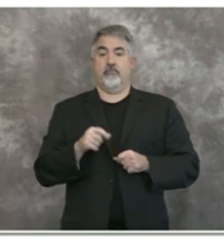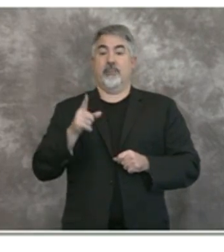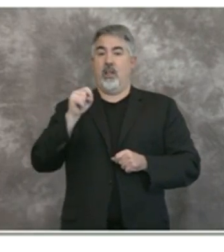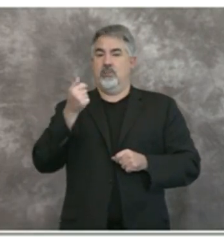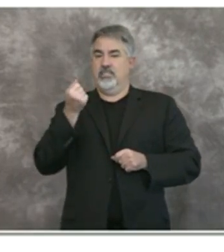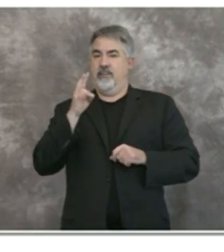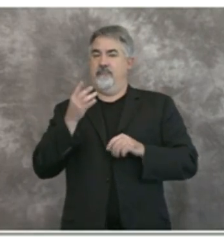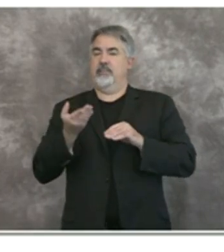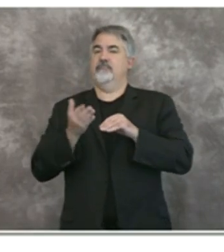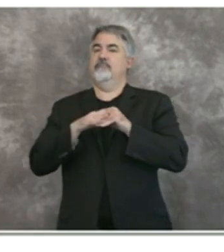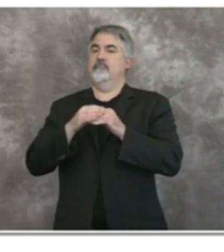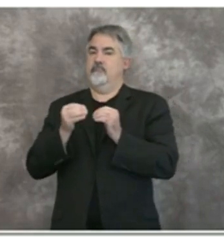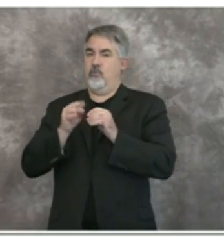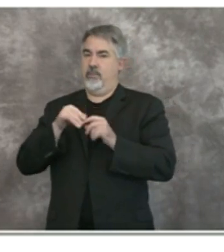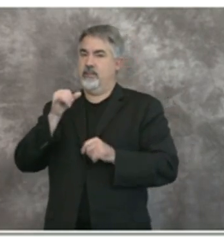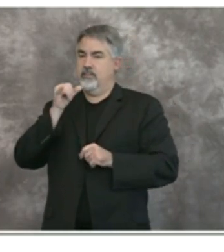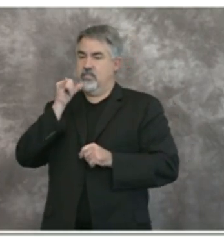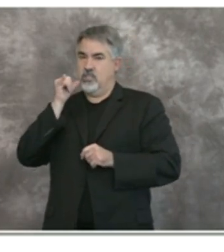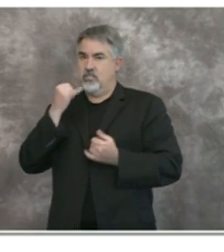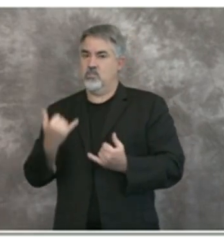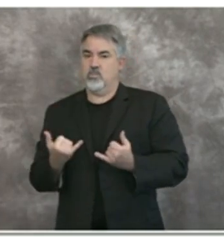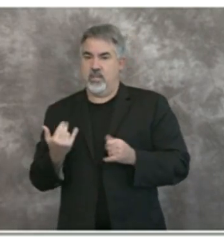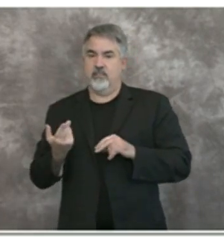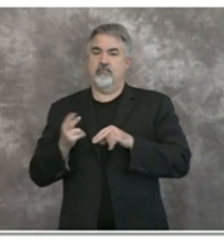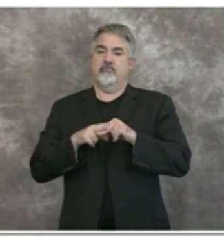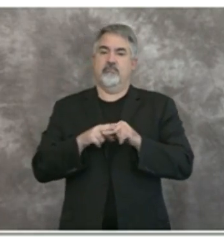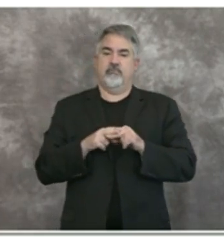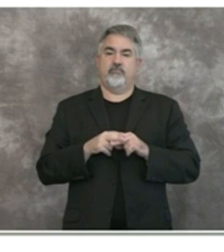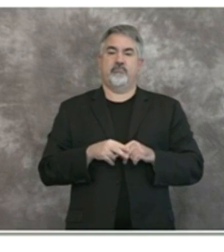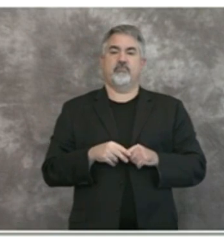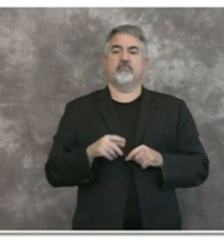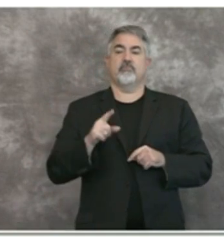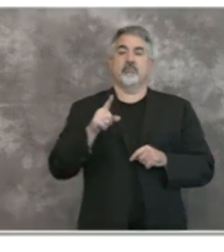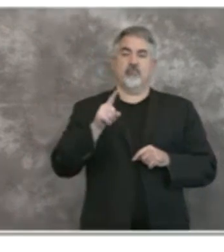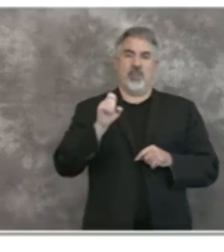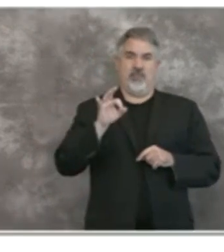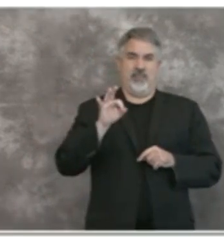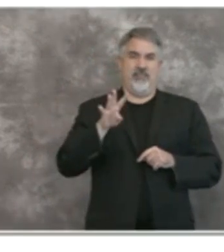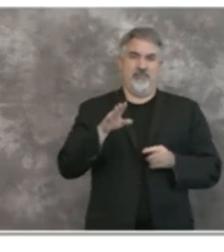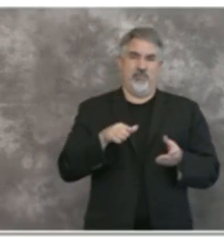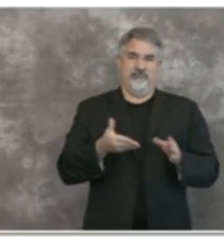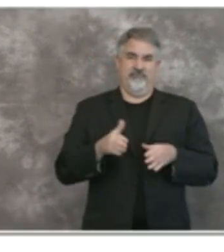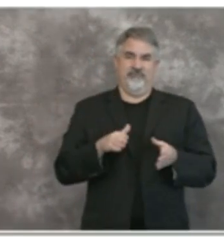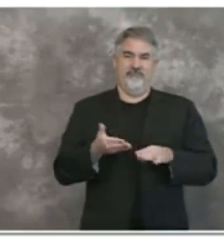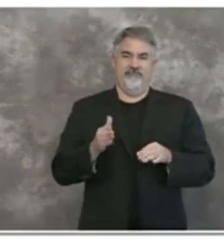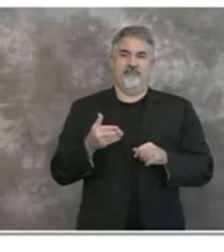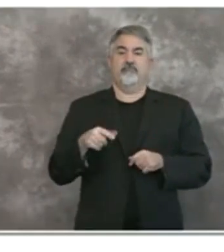DIEGO IS REPORTING 5,278 CASES WHICH IS A 117 MORE CASES THAN